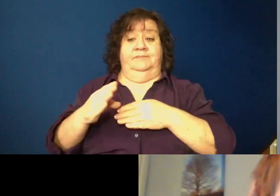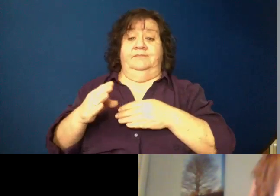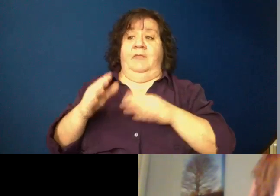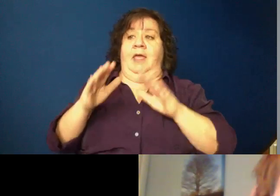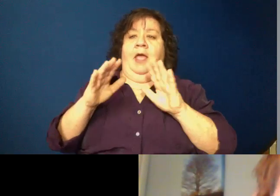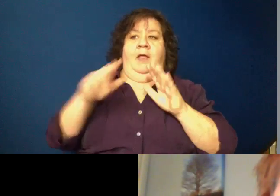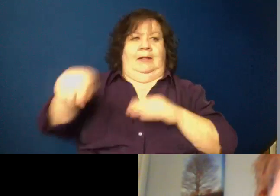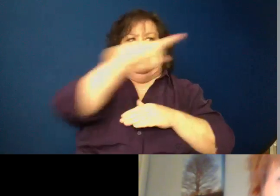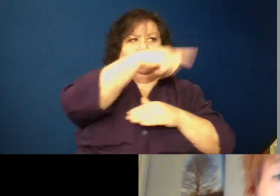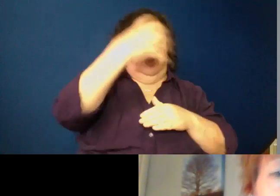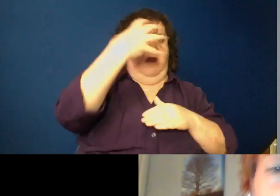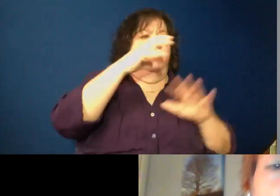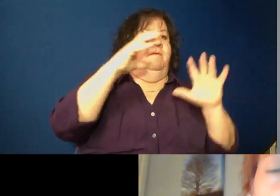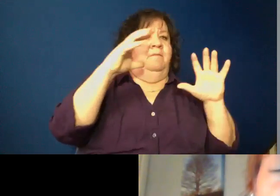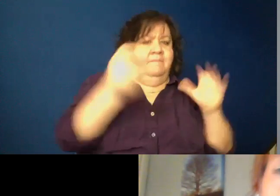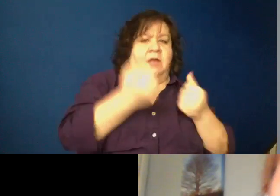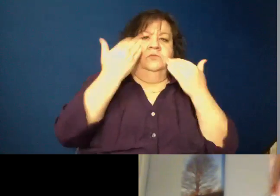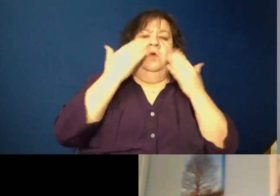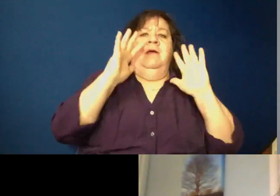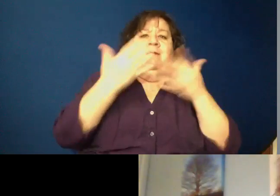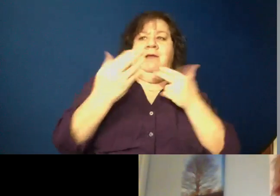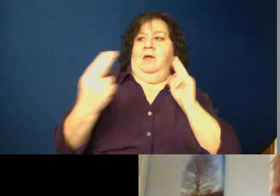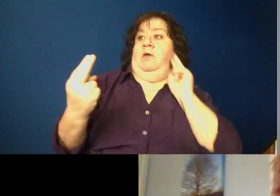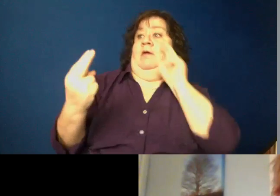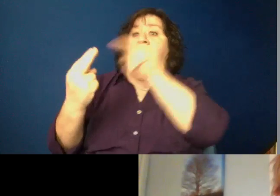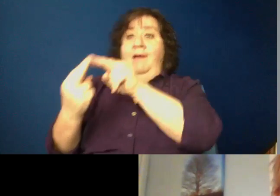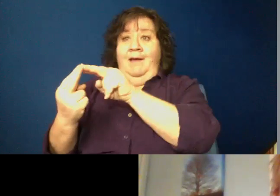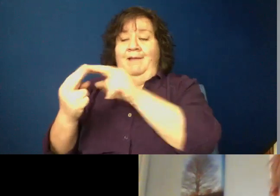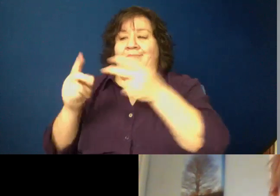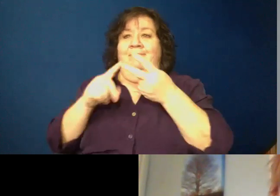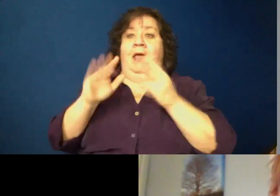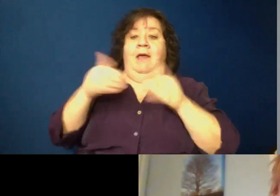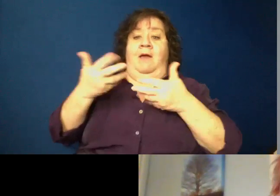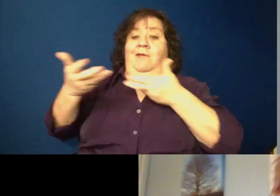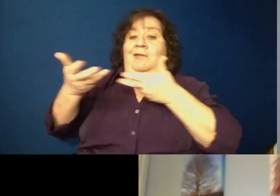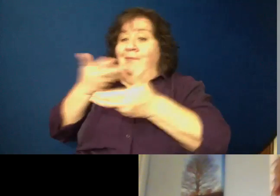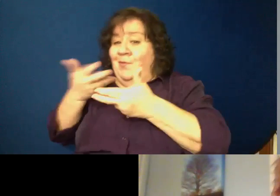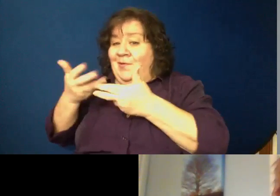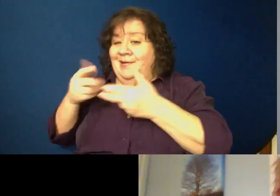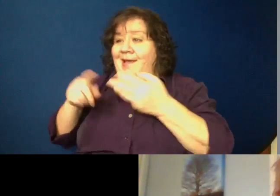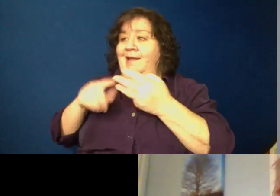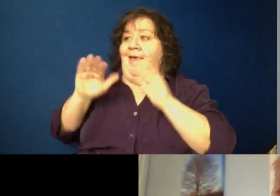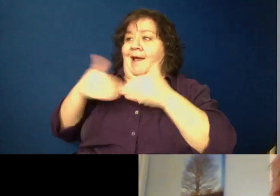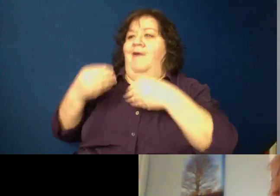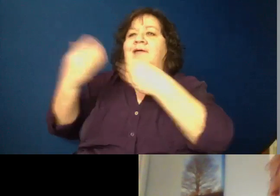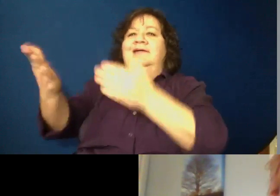and we we also think that in general here is another area where organizations or persons with